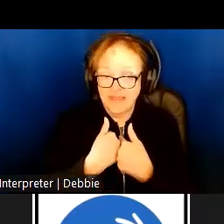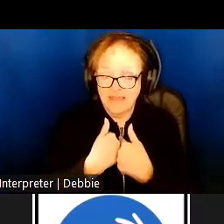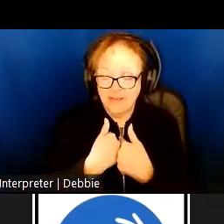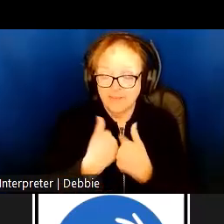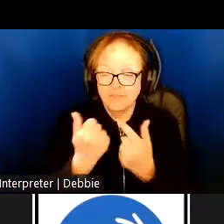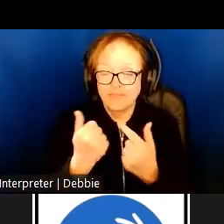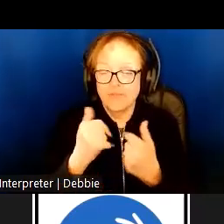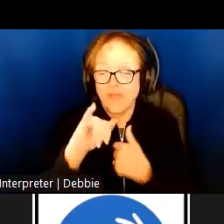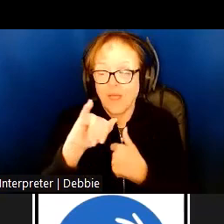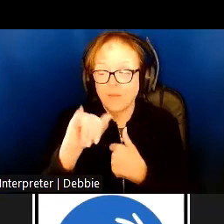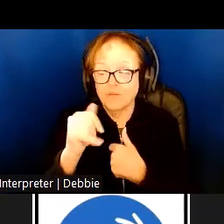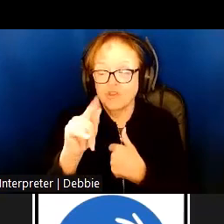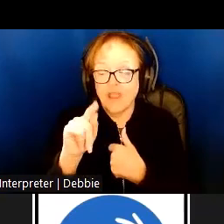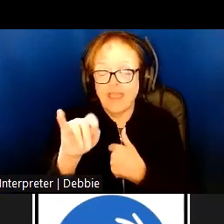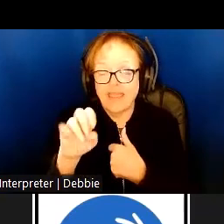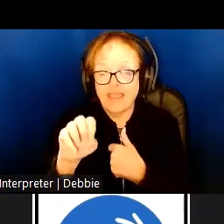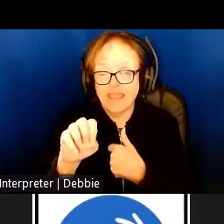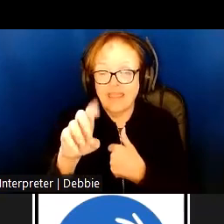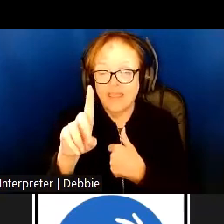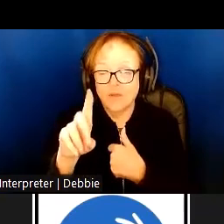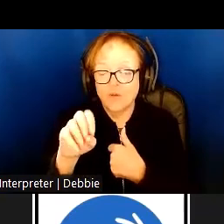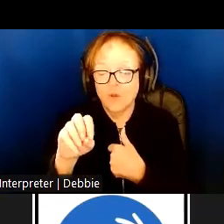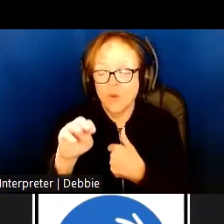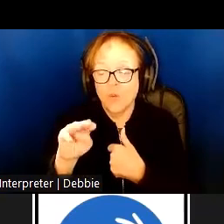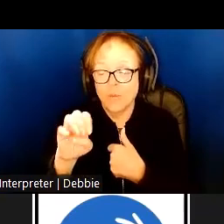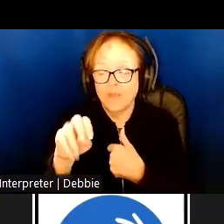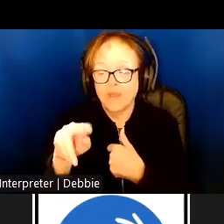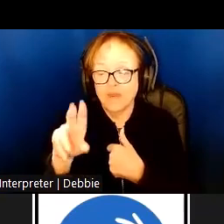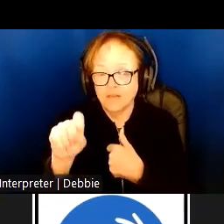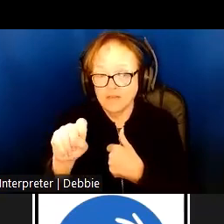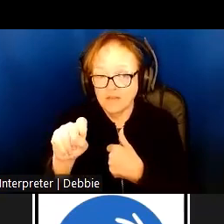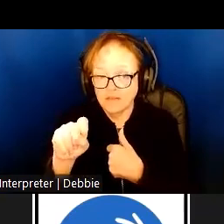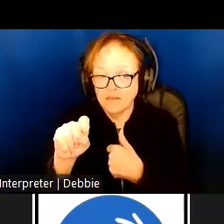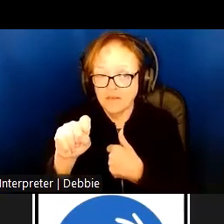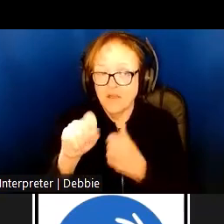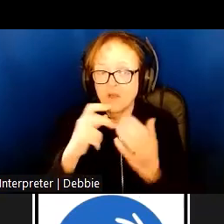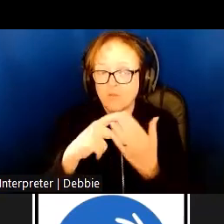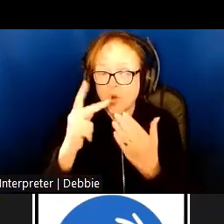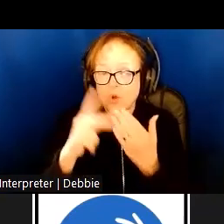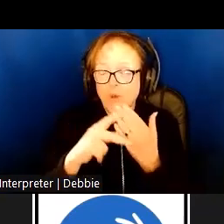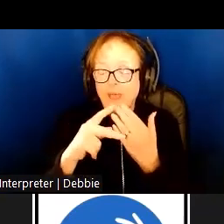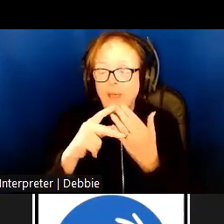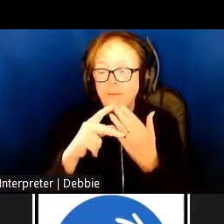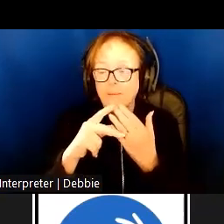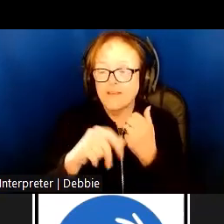Domenus and I am Program Associate, Fellowships at Mid Atlantic Arts. The best way to reach